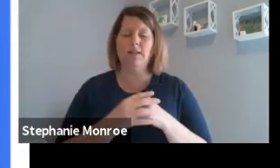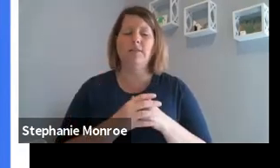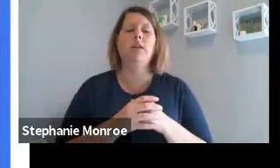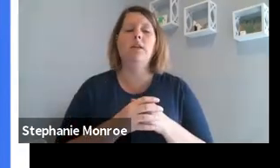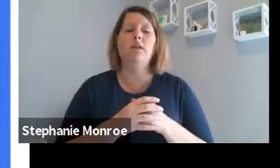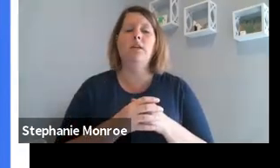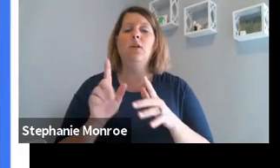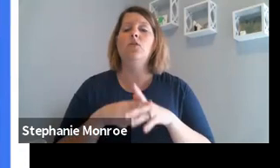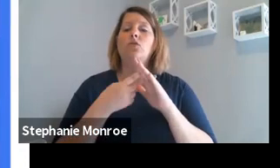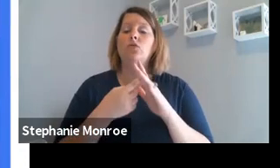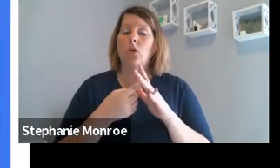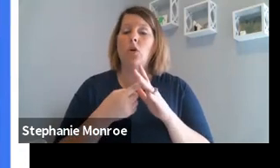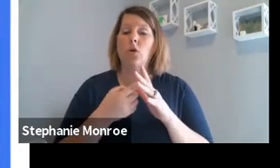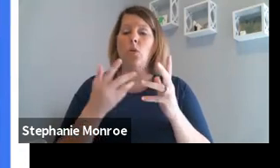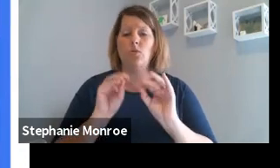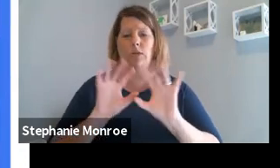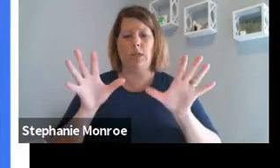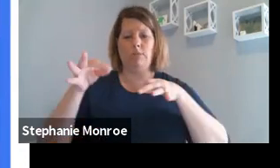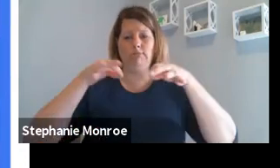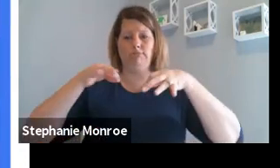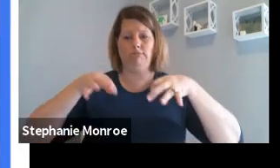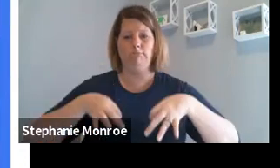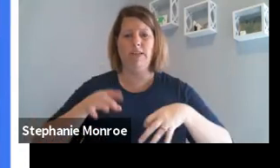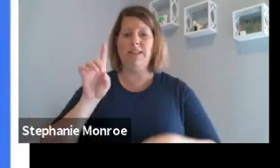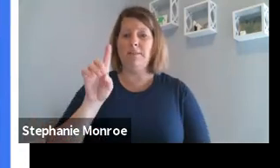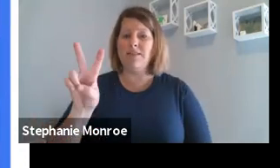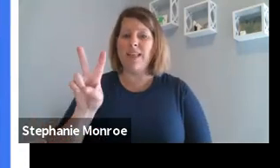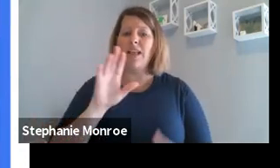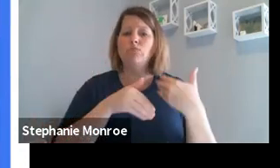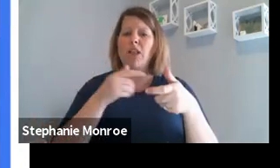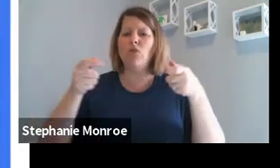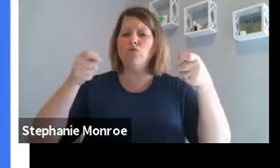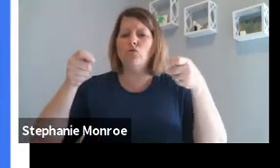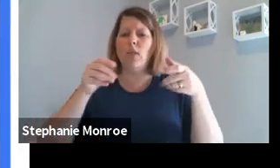To start, we would like to clearly define that domestic violence is a pattern of controlling behaviors,